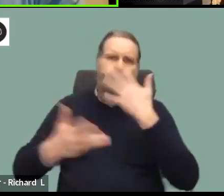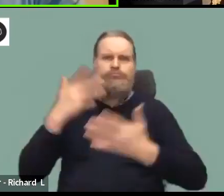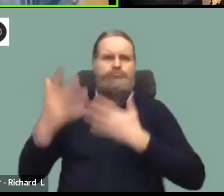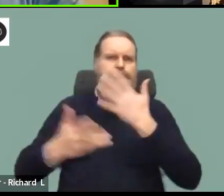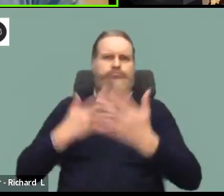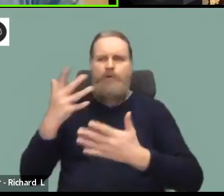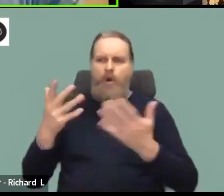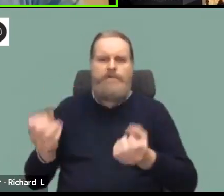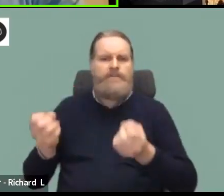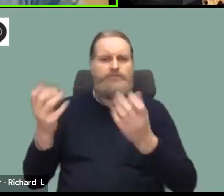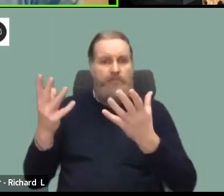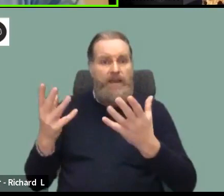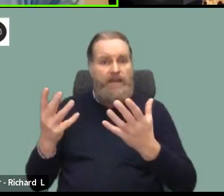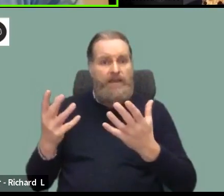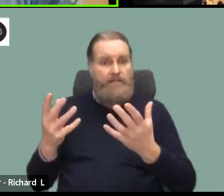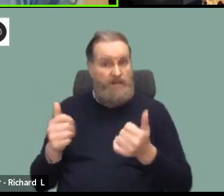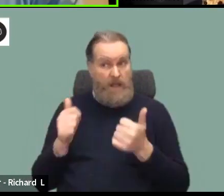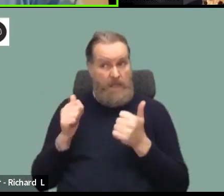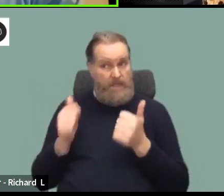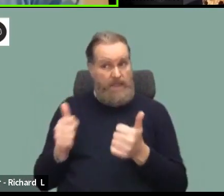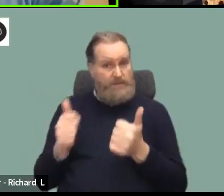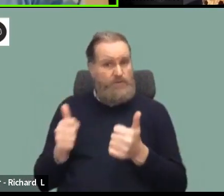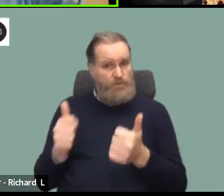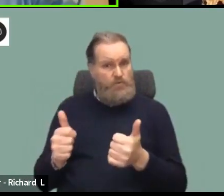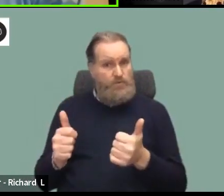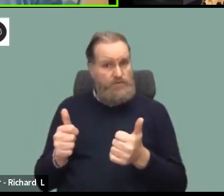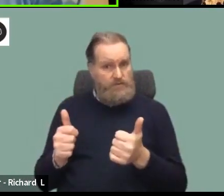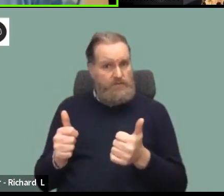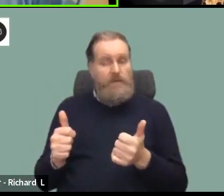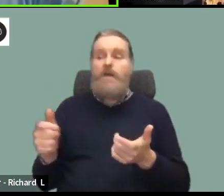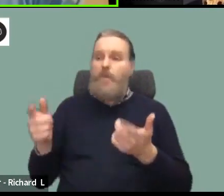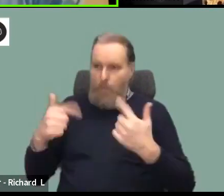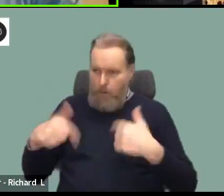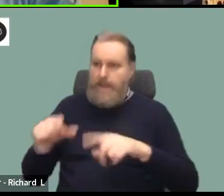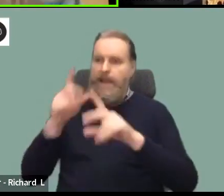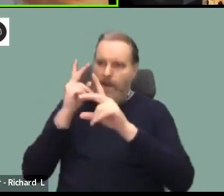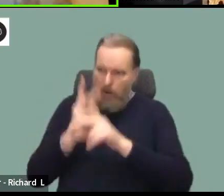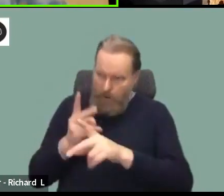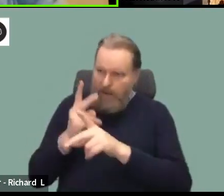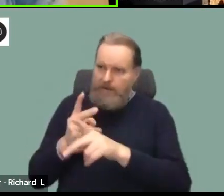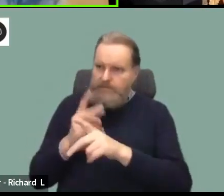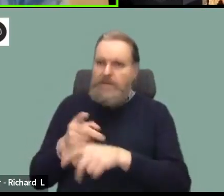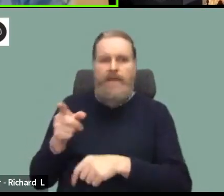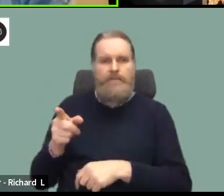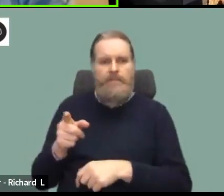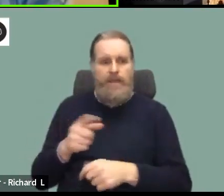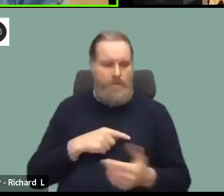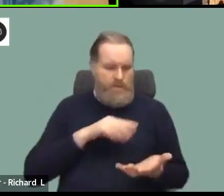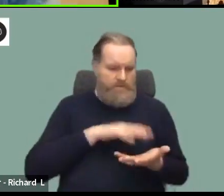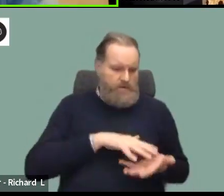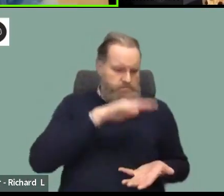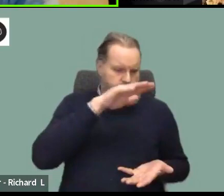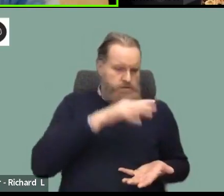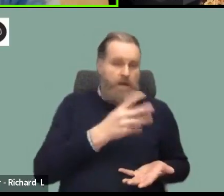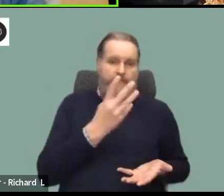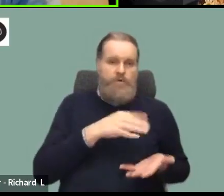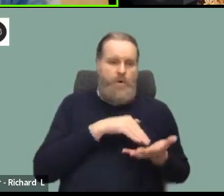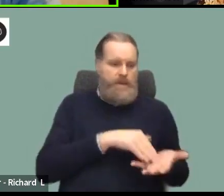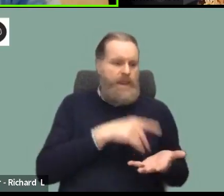real effective action. than me then more will follow those members can afford. to do it because we can do it because we can sustain them by looking at sustain them by looking after them by using 4 million pounds and